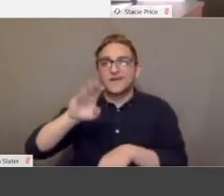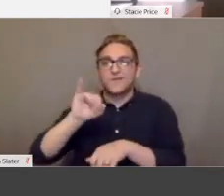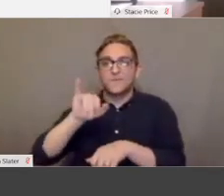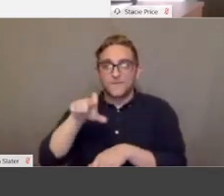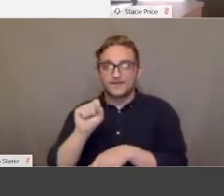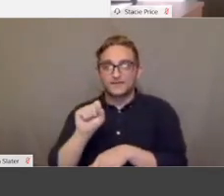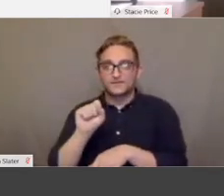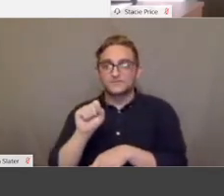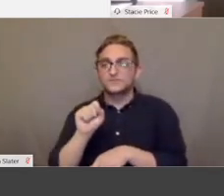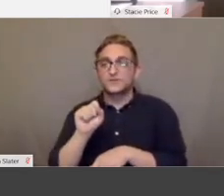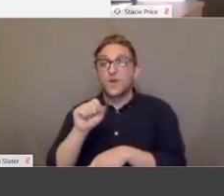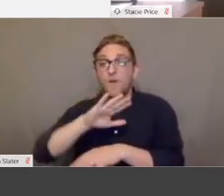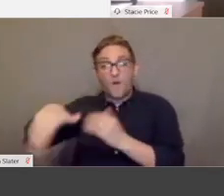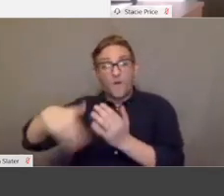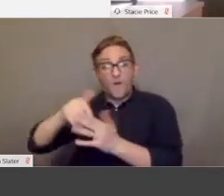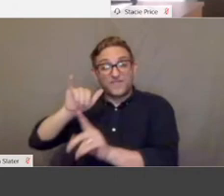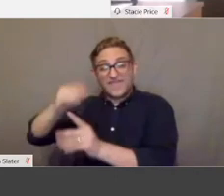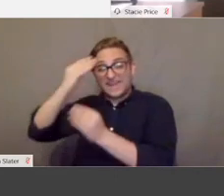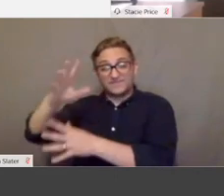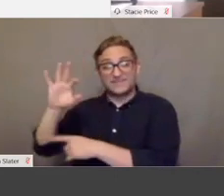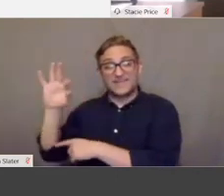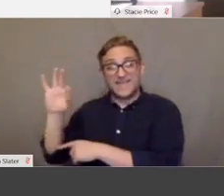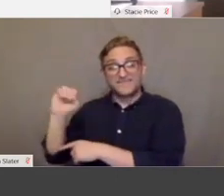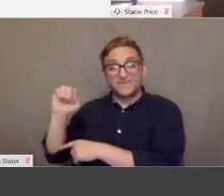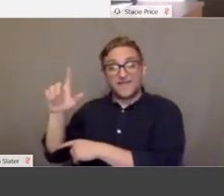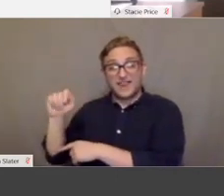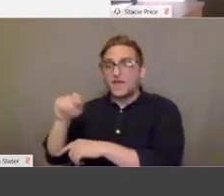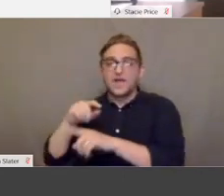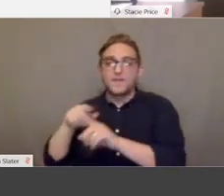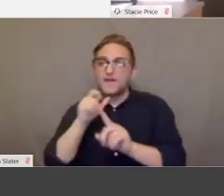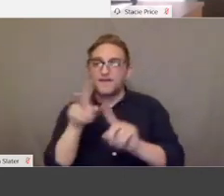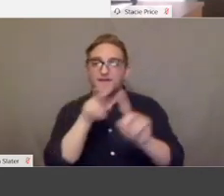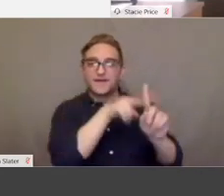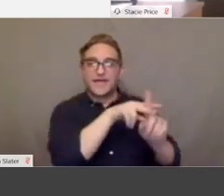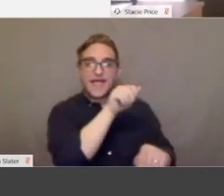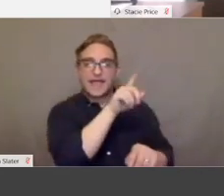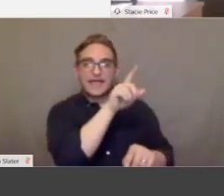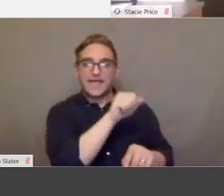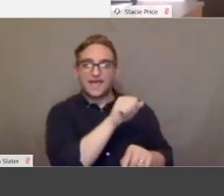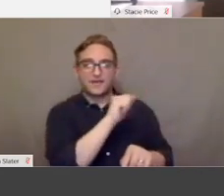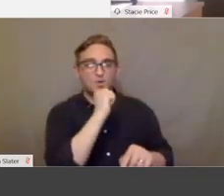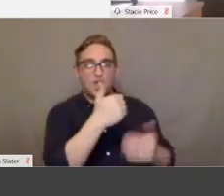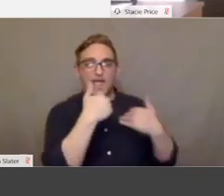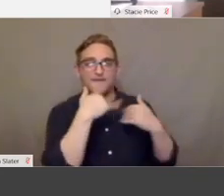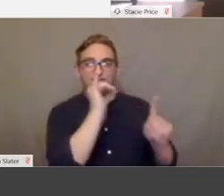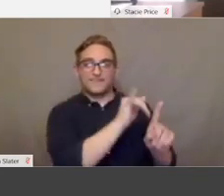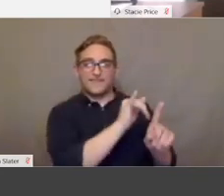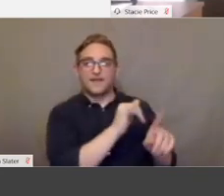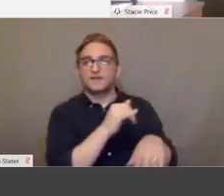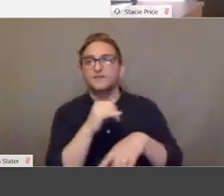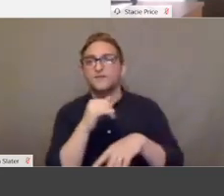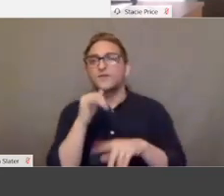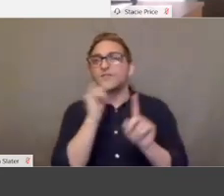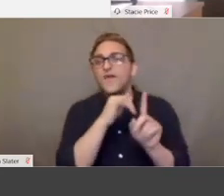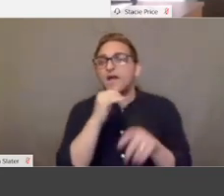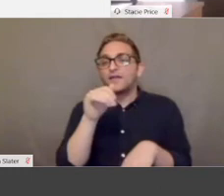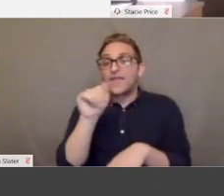requirements for the ADA. The ADA employer has to have 15 employees